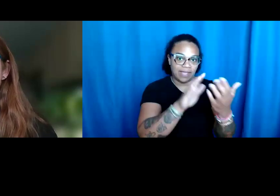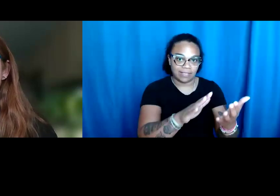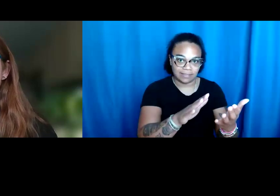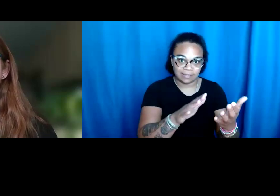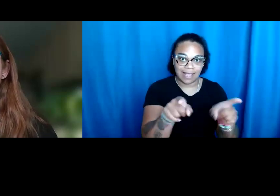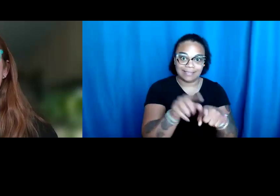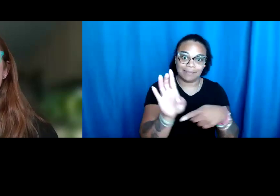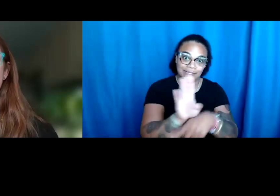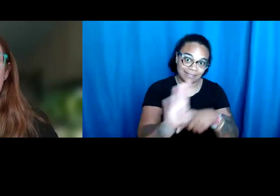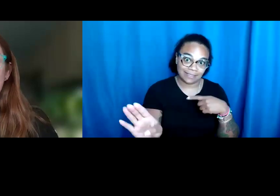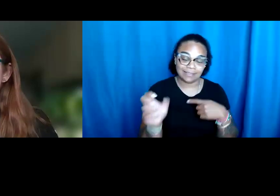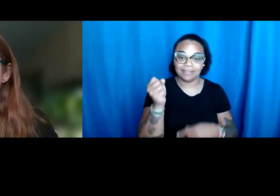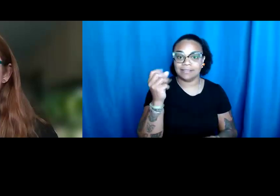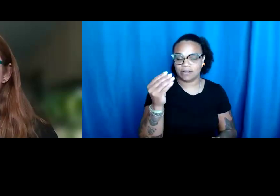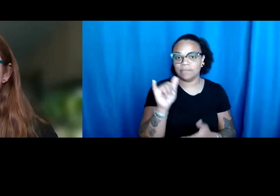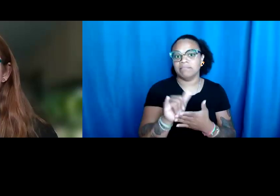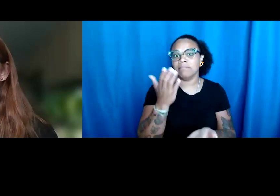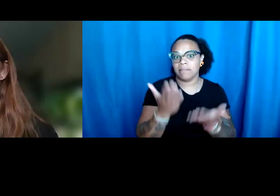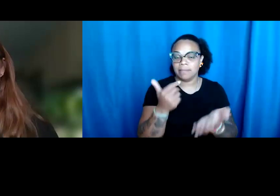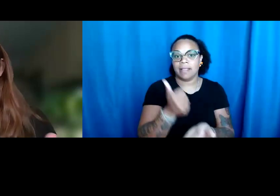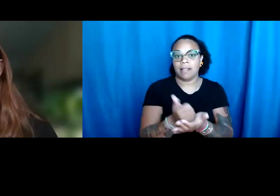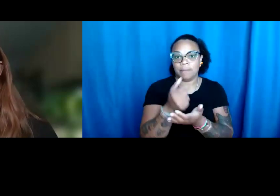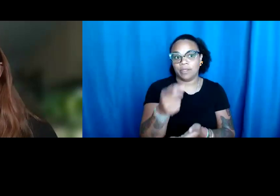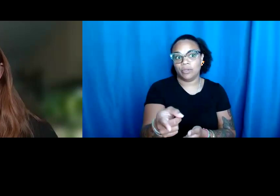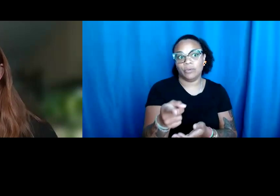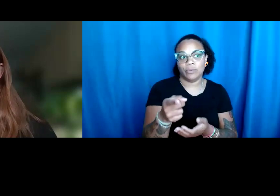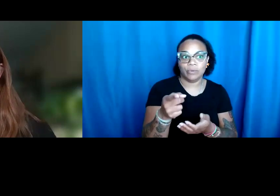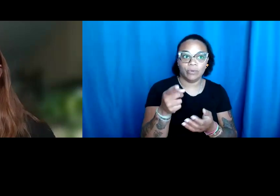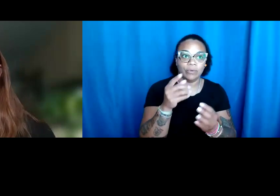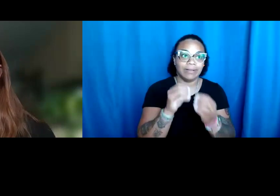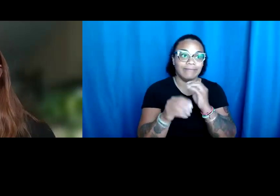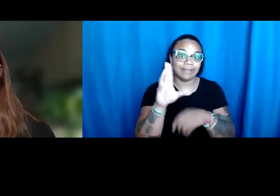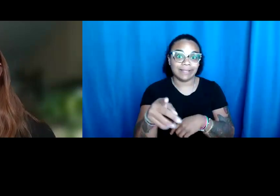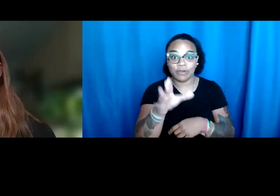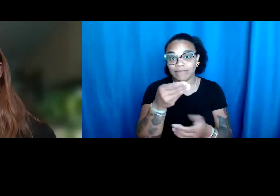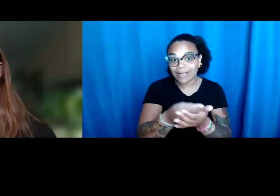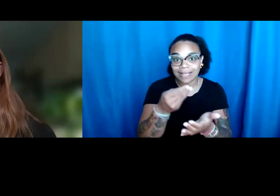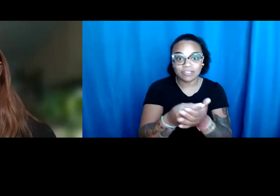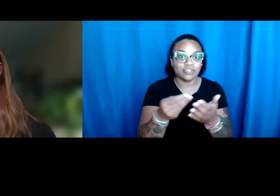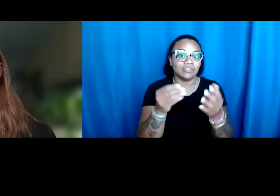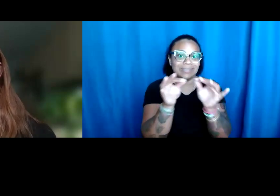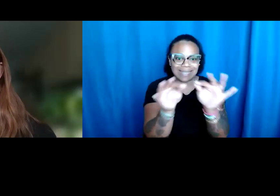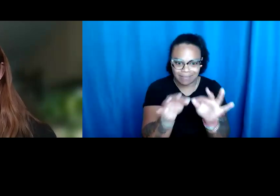And so that might be helping you fix up your financial statements or taxes.